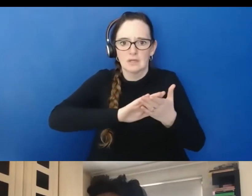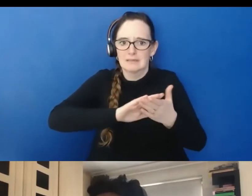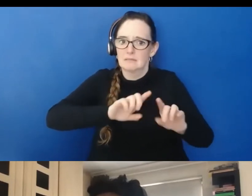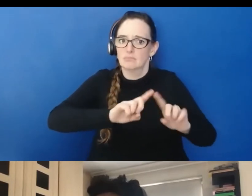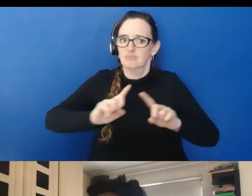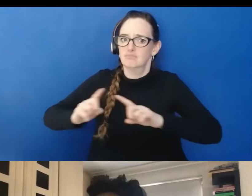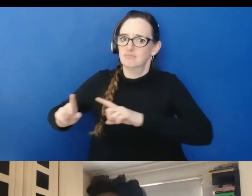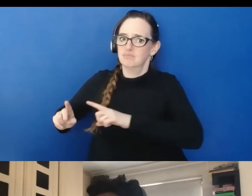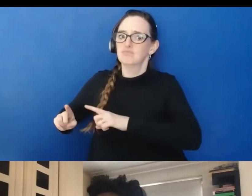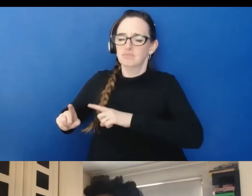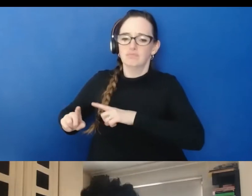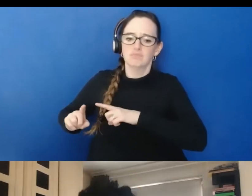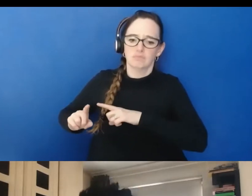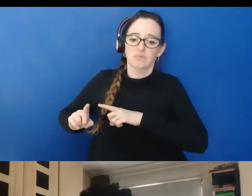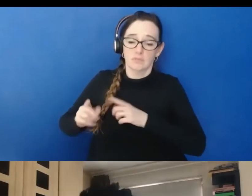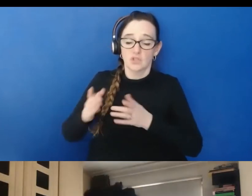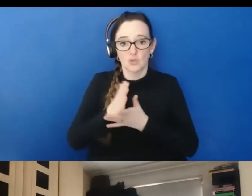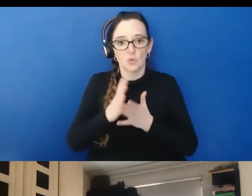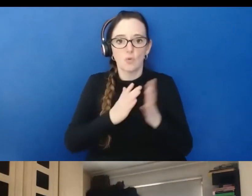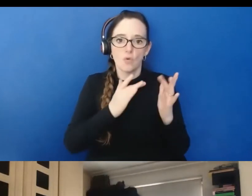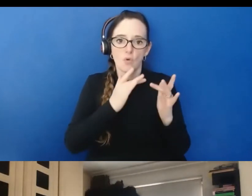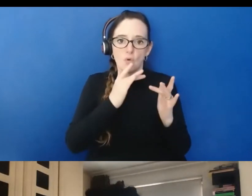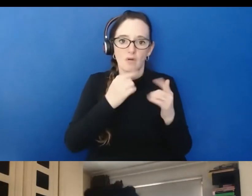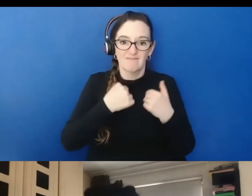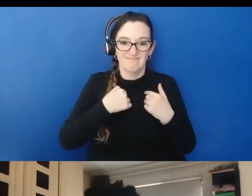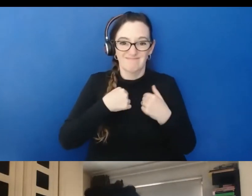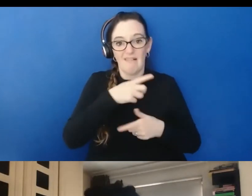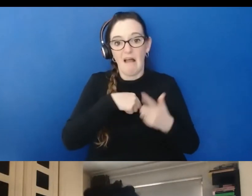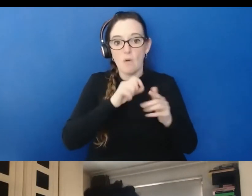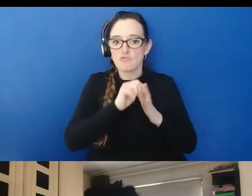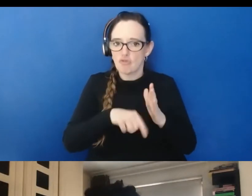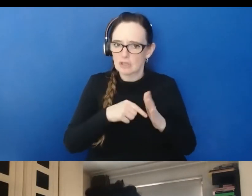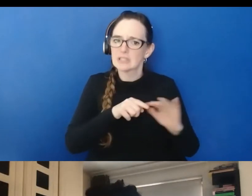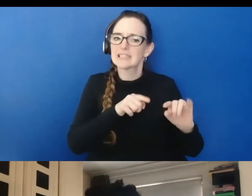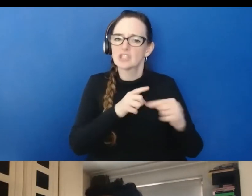within the project that we're trying to address. And we discussed a lot internally.